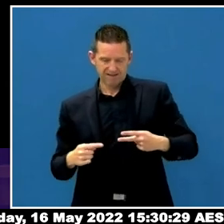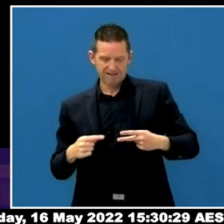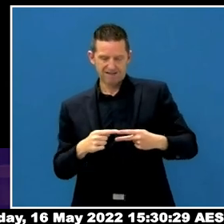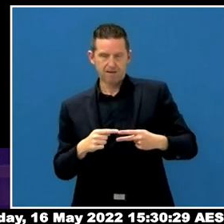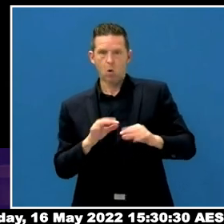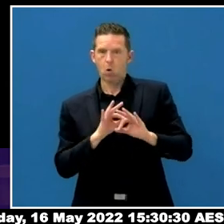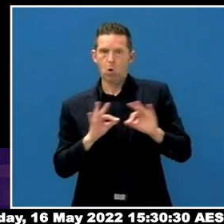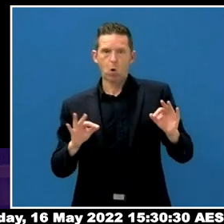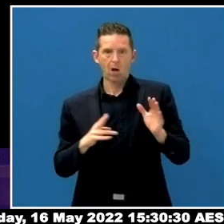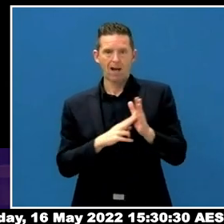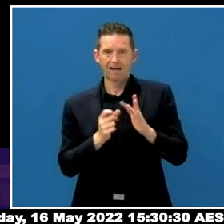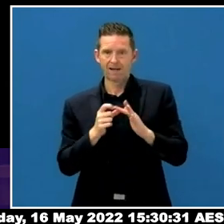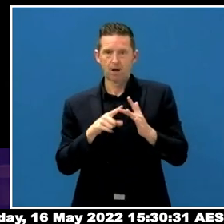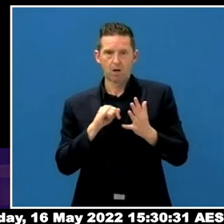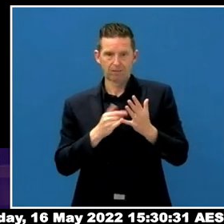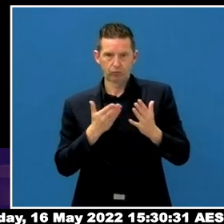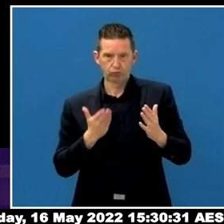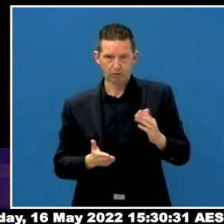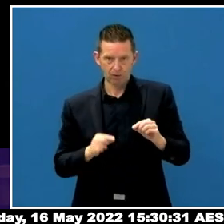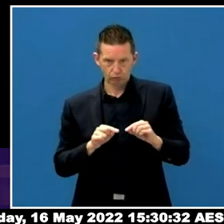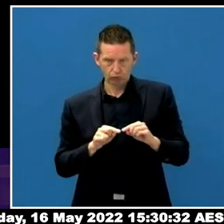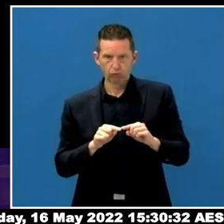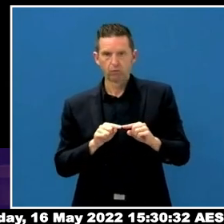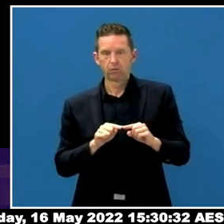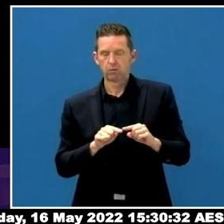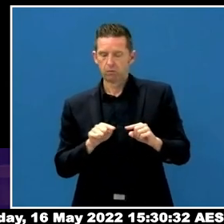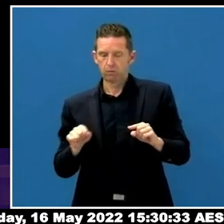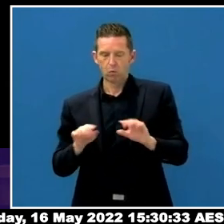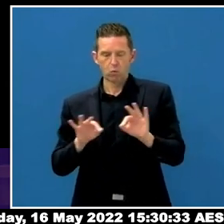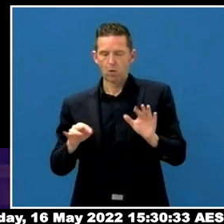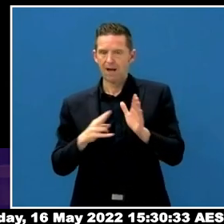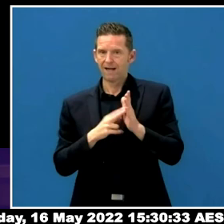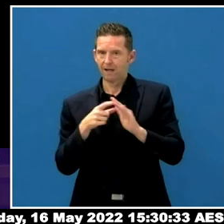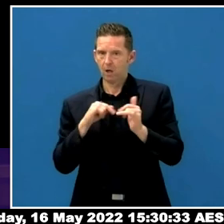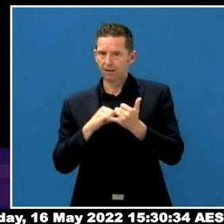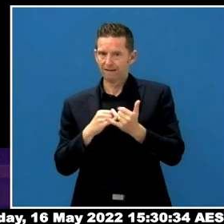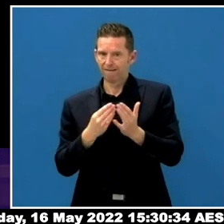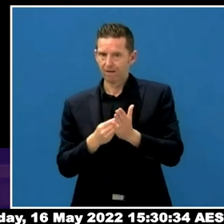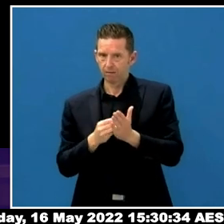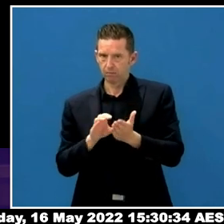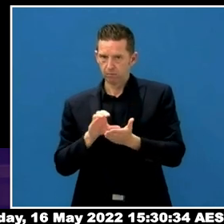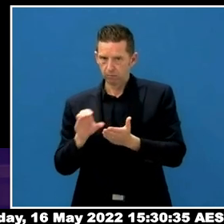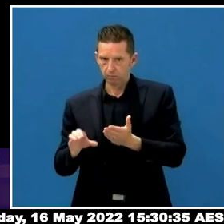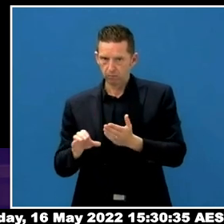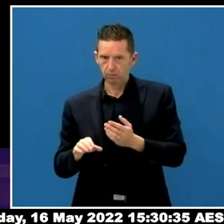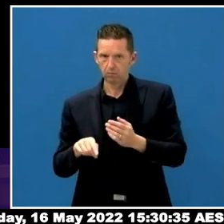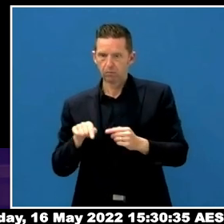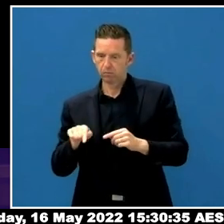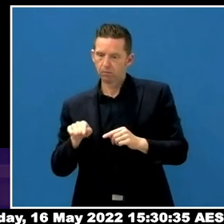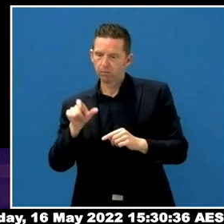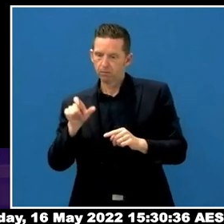across, "Not NDIS funded", varied as per -- moving across the column. Yes.